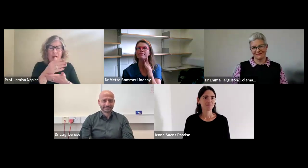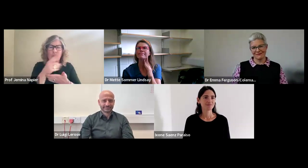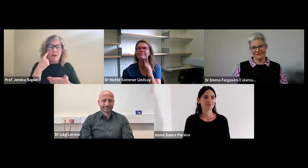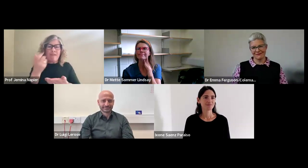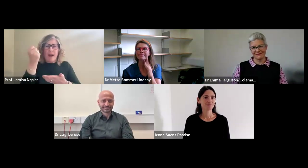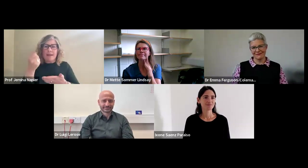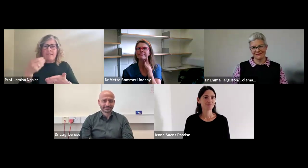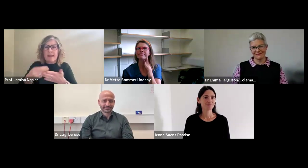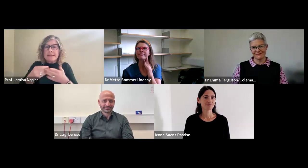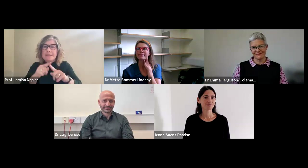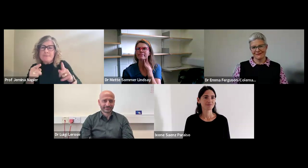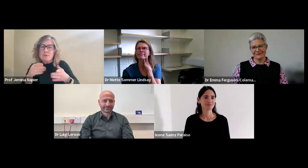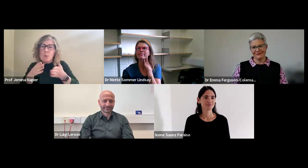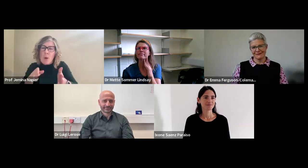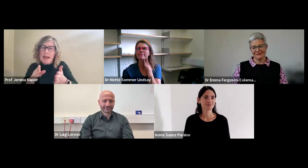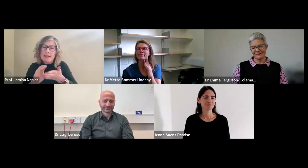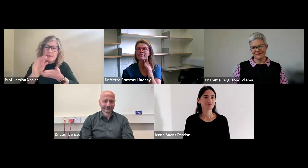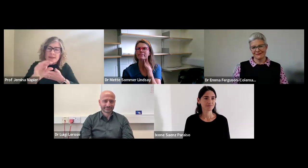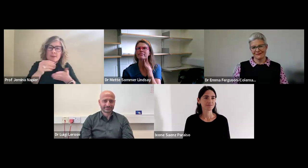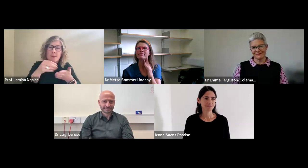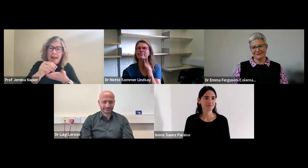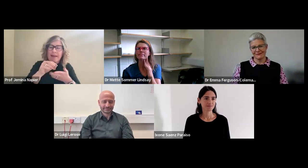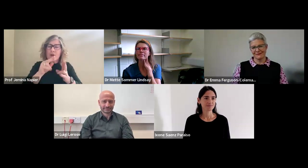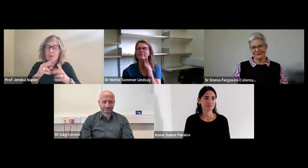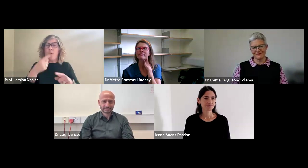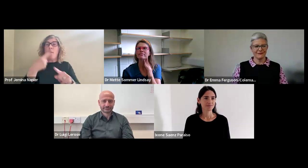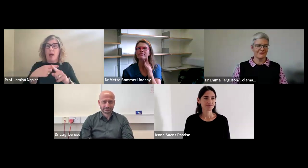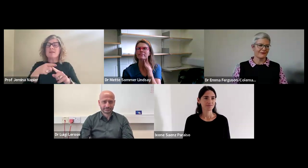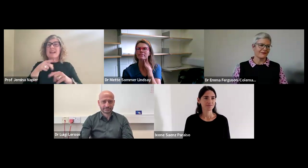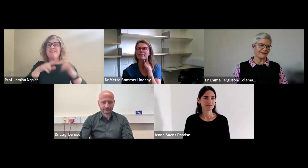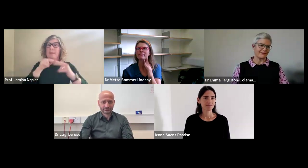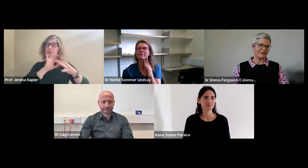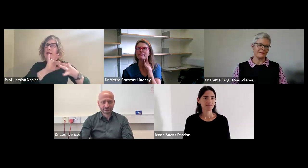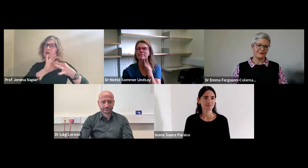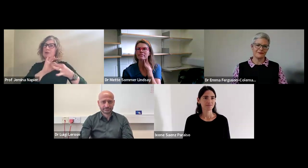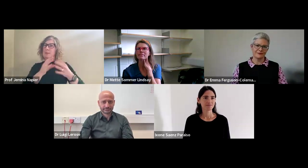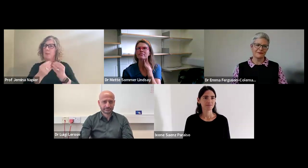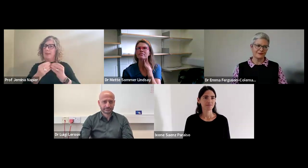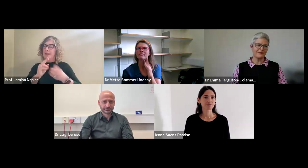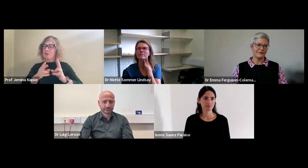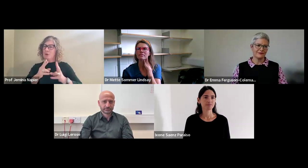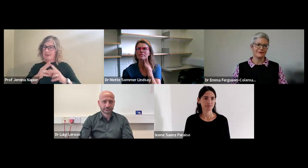you're talking a bit more about navigating ways to find funding to pay for interpreters and also